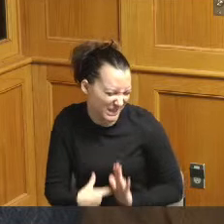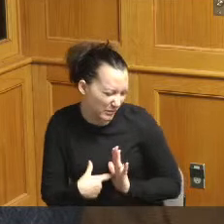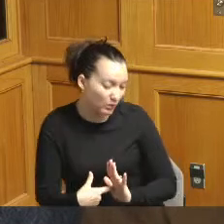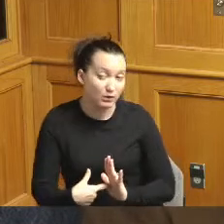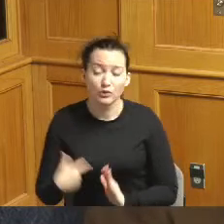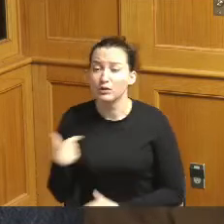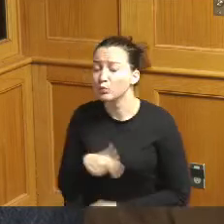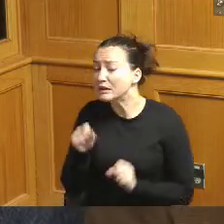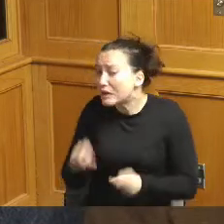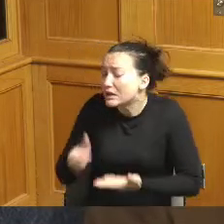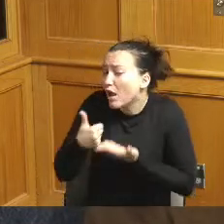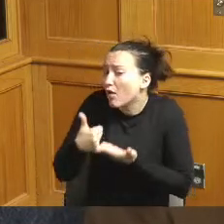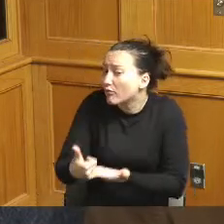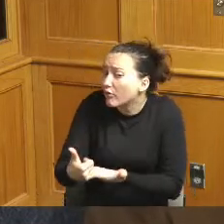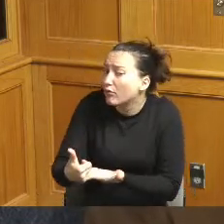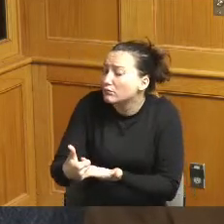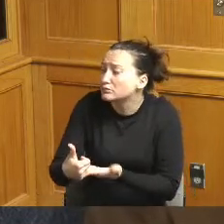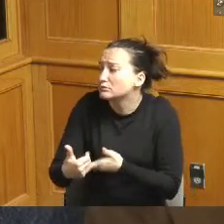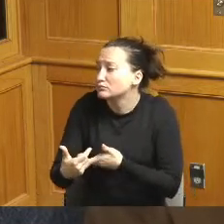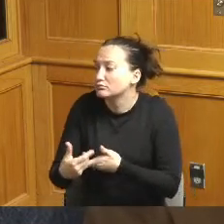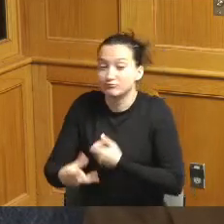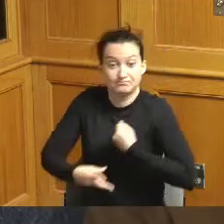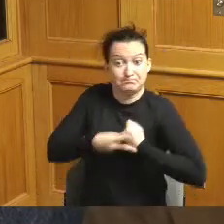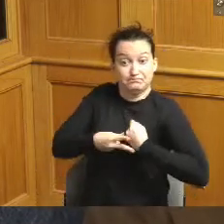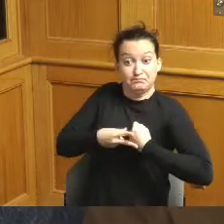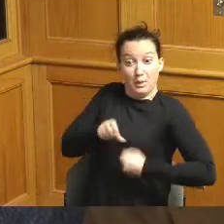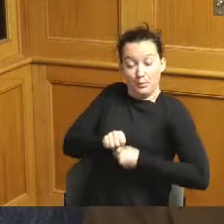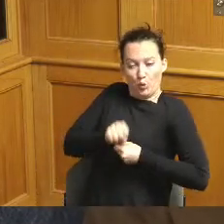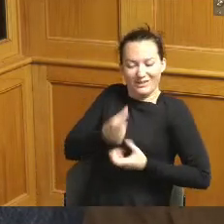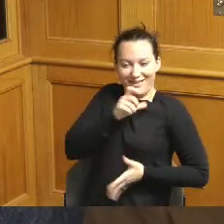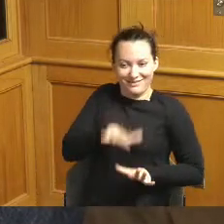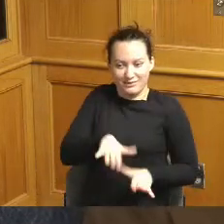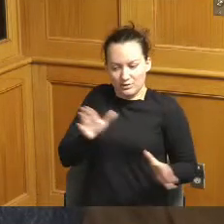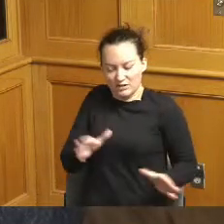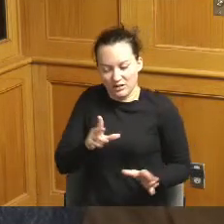can be helpful related to retaining employees I think we all stand at the ready to be able